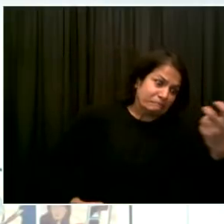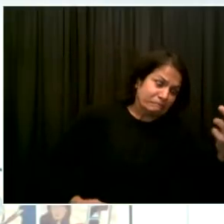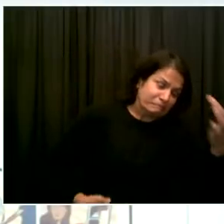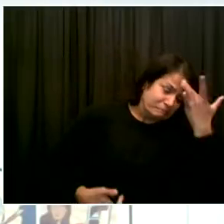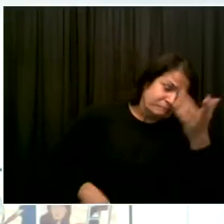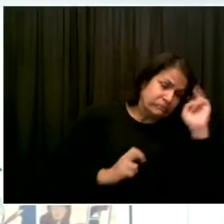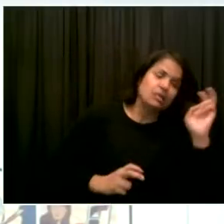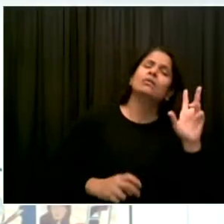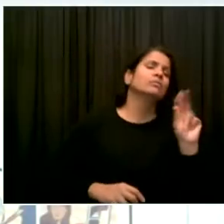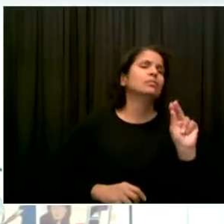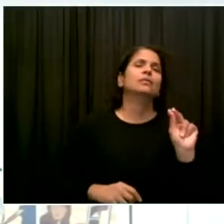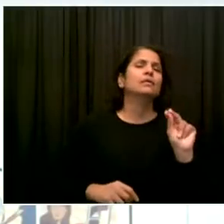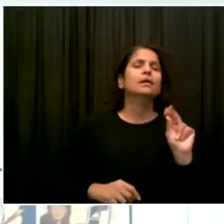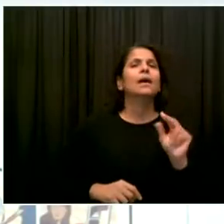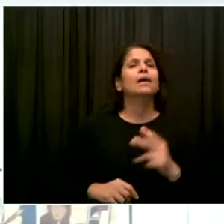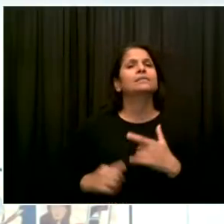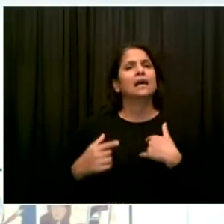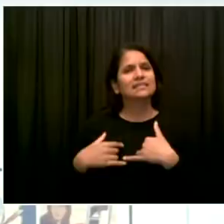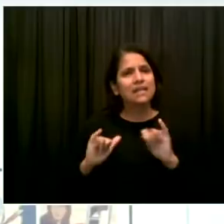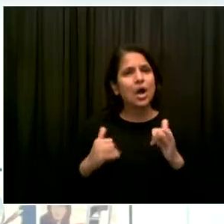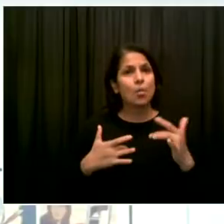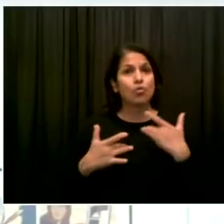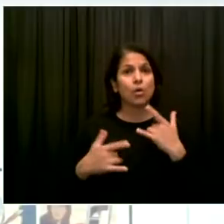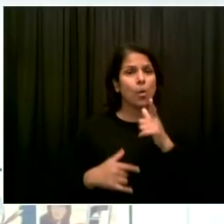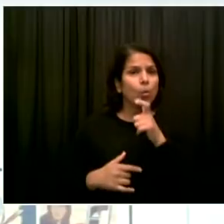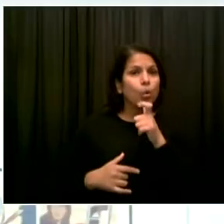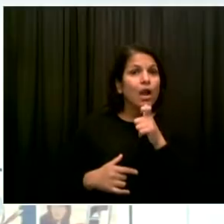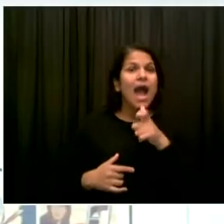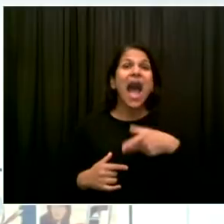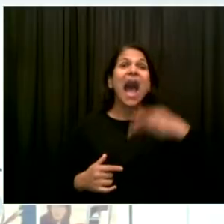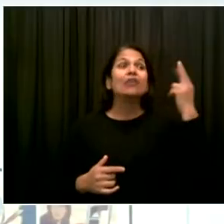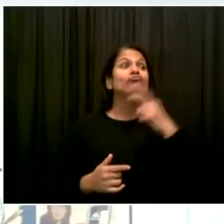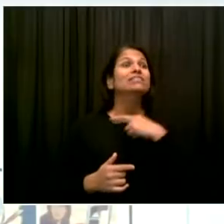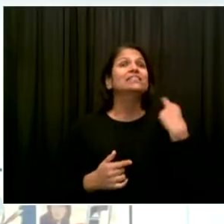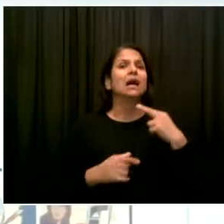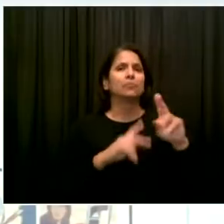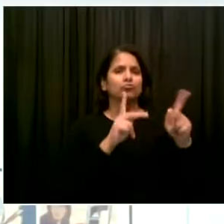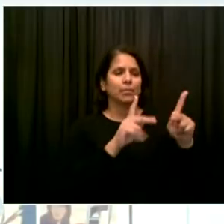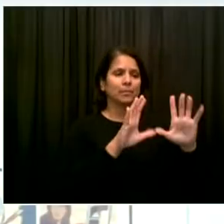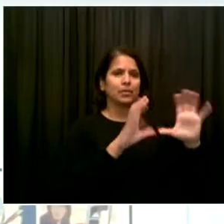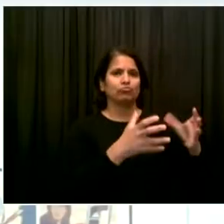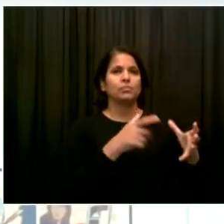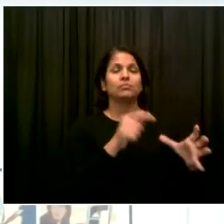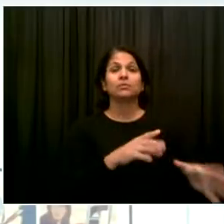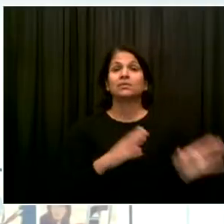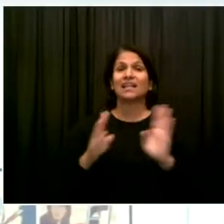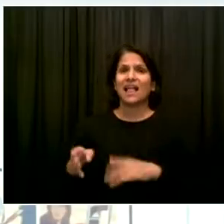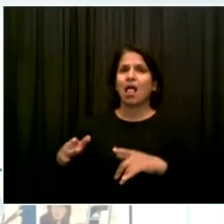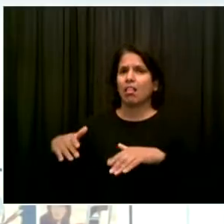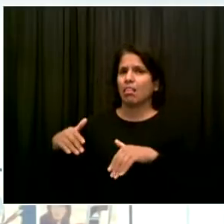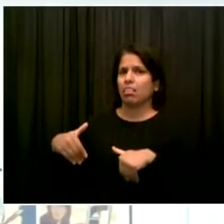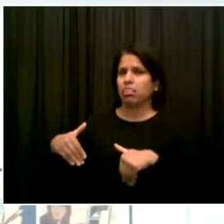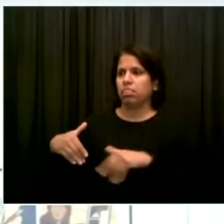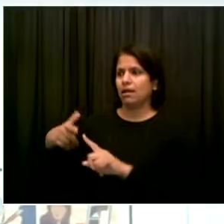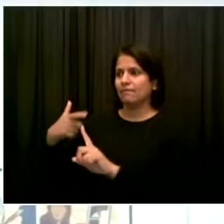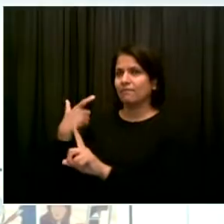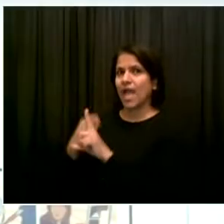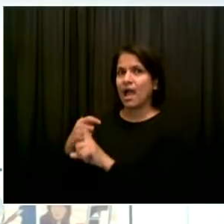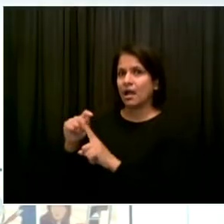, WE CAN INFECTION TNURING INTO DISEASE. AS I MENTIONED EARLIER PEOPLE WHO REMAIN UNVACCINATED THAT'S WHERE I GET THE MOST WORRIED ABOUT